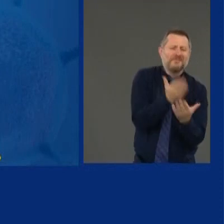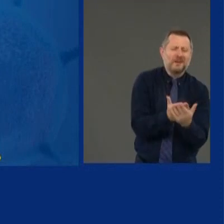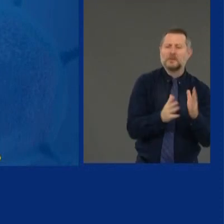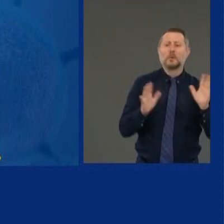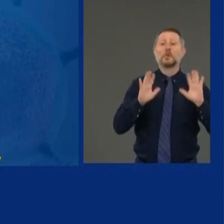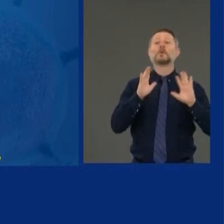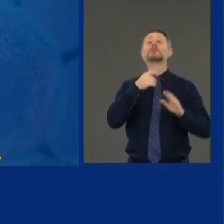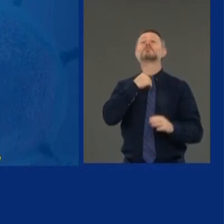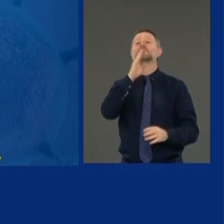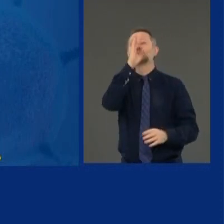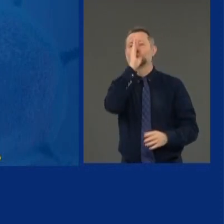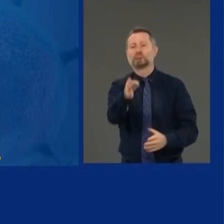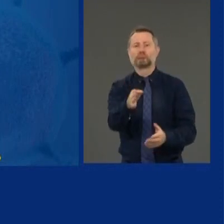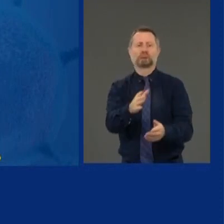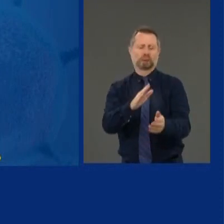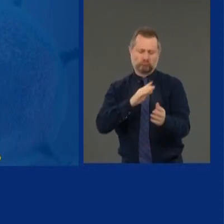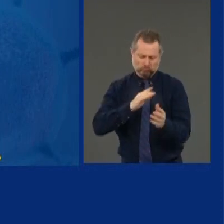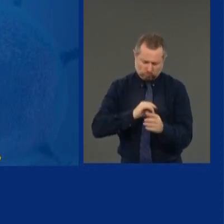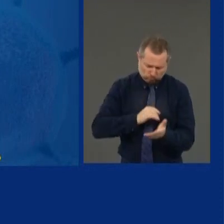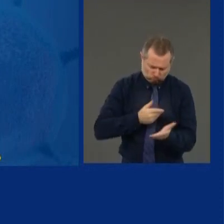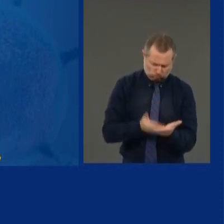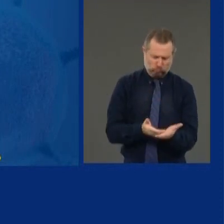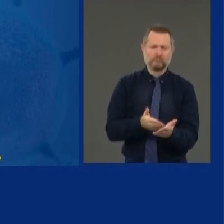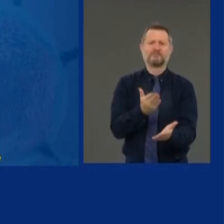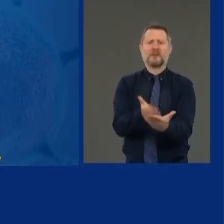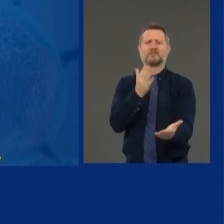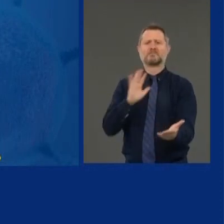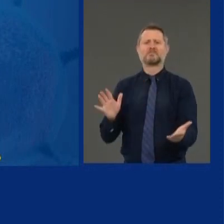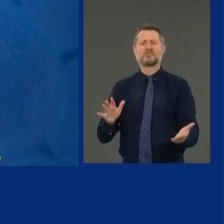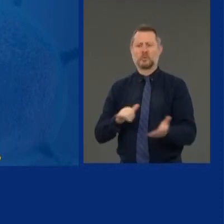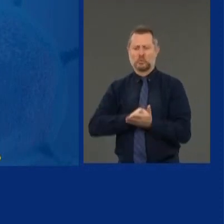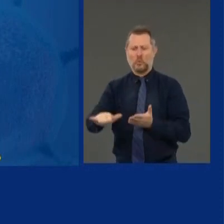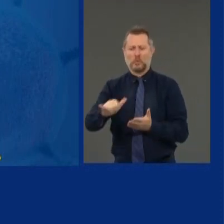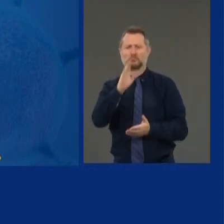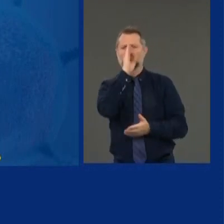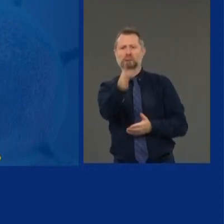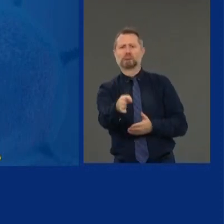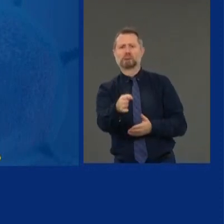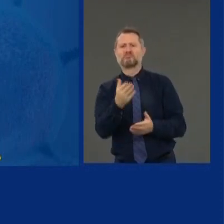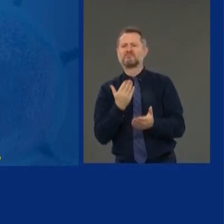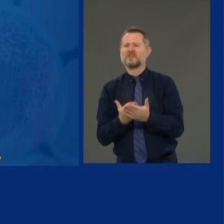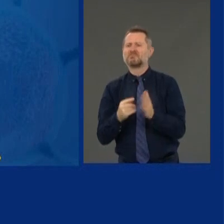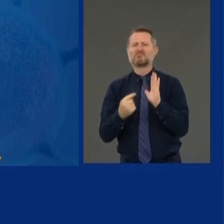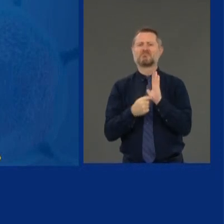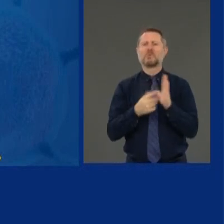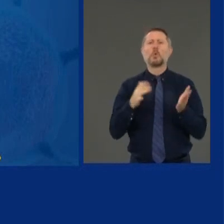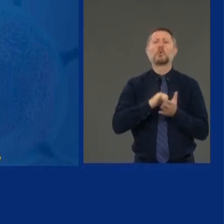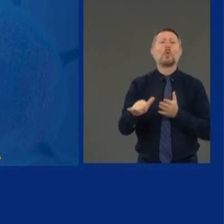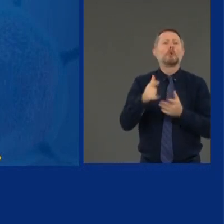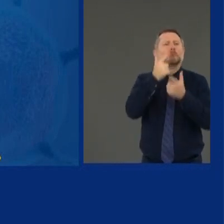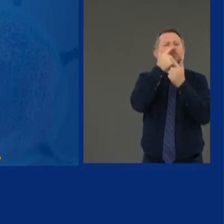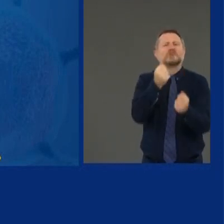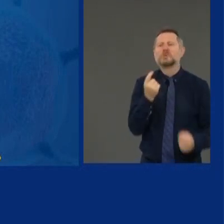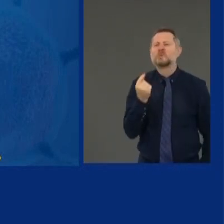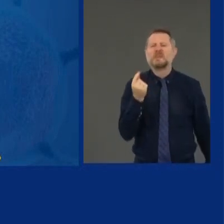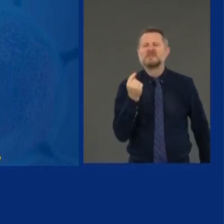OR REPUBLICAN FACTS. THAT IS A FACT.